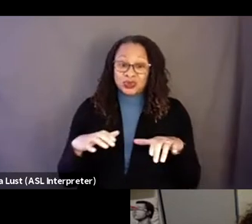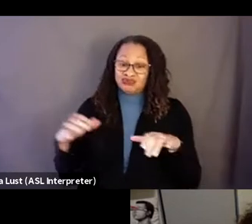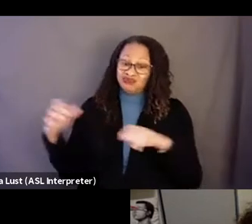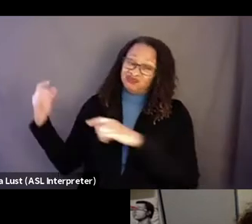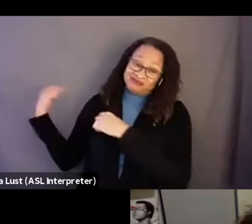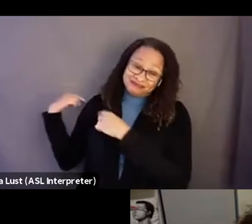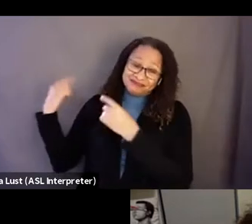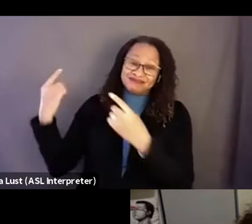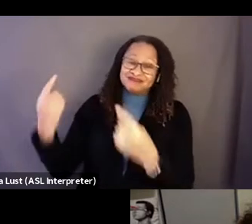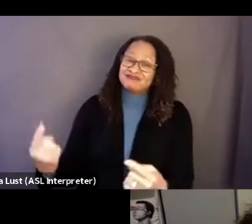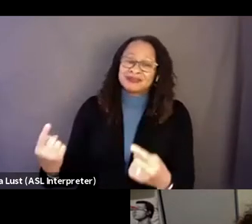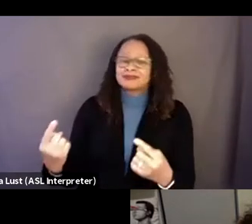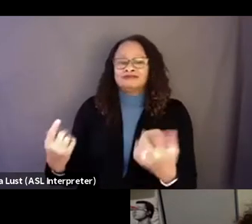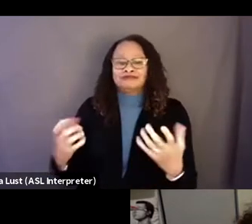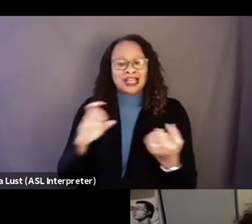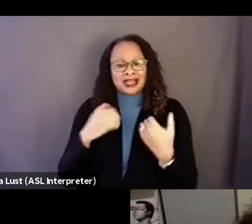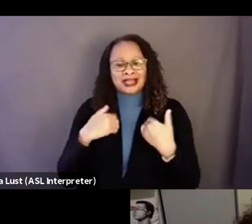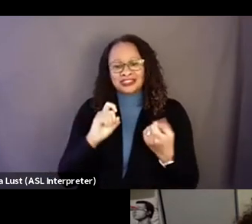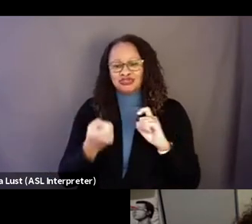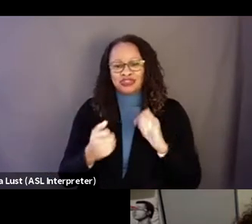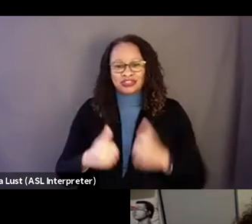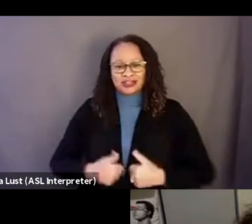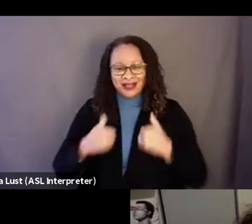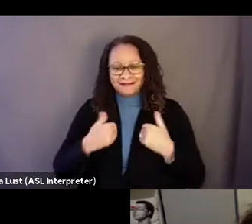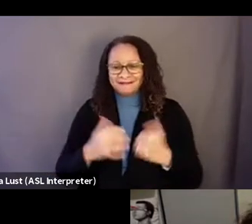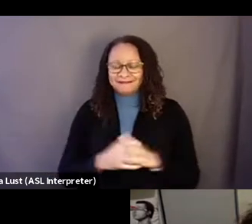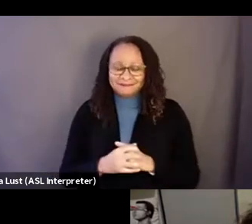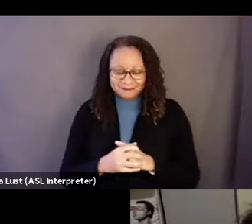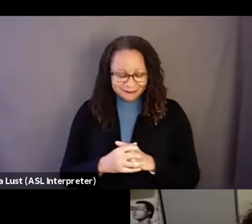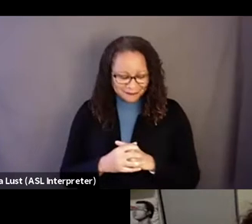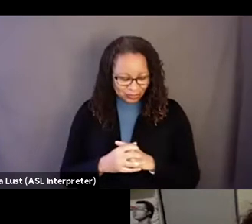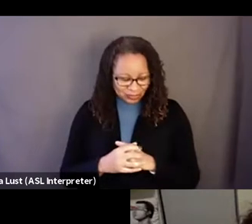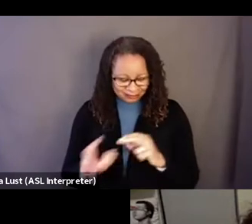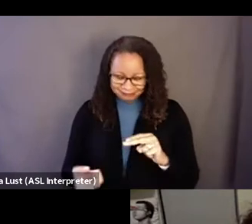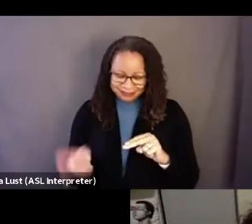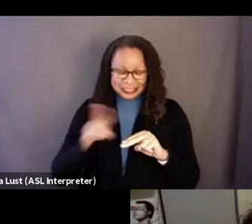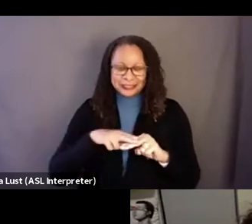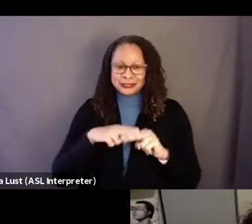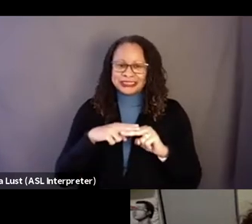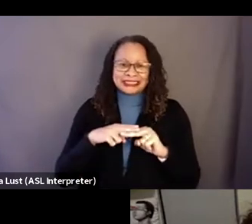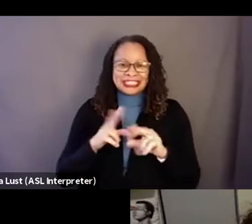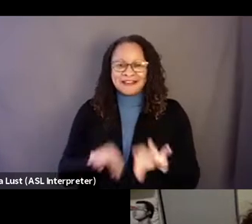Has increased value, I guess you could say in children's lives.